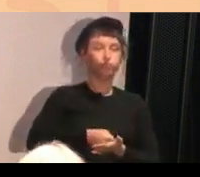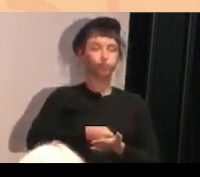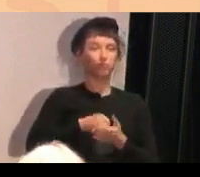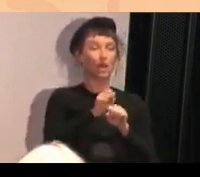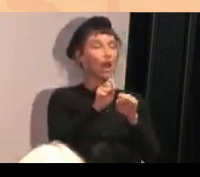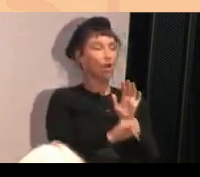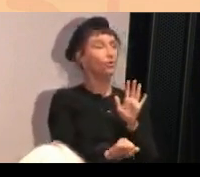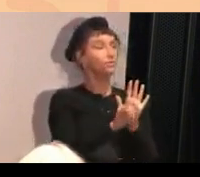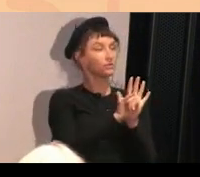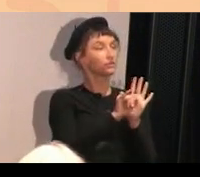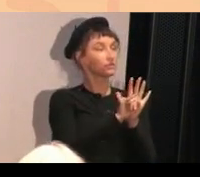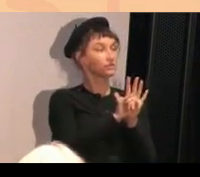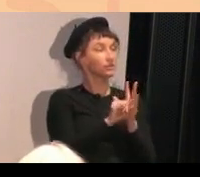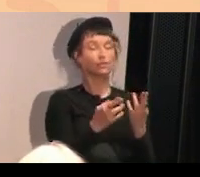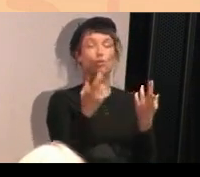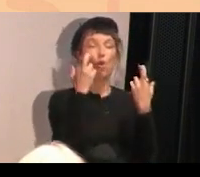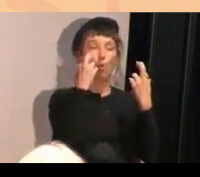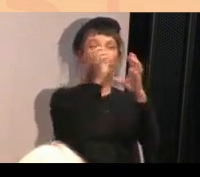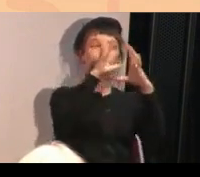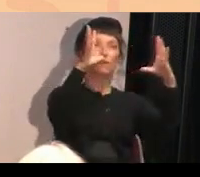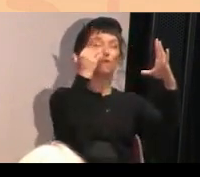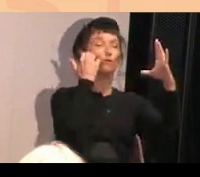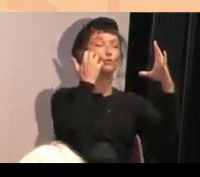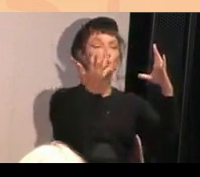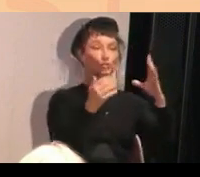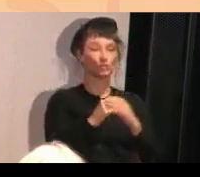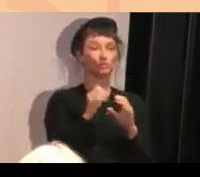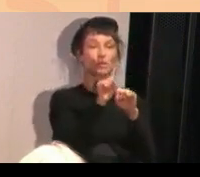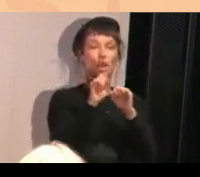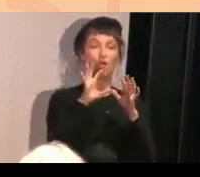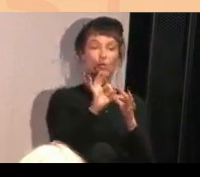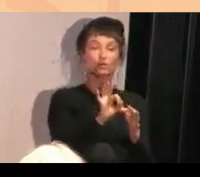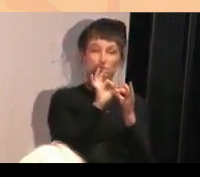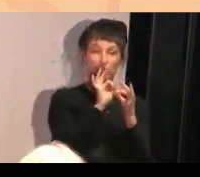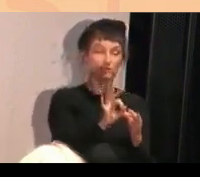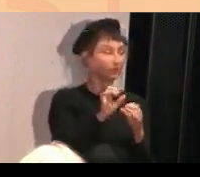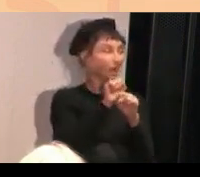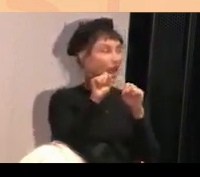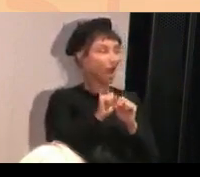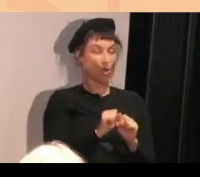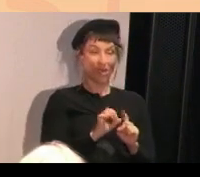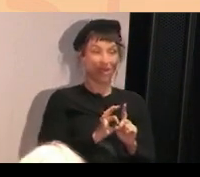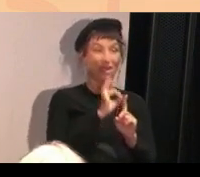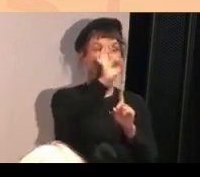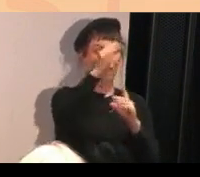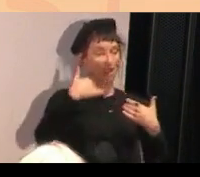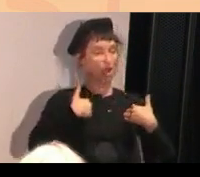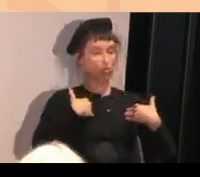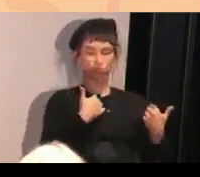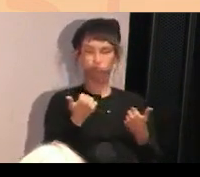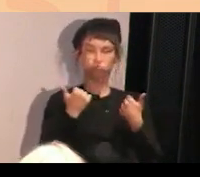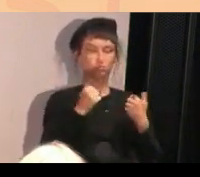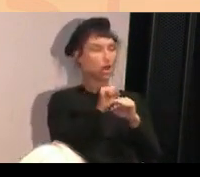identity, our hope, they give us our connection, our healing, our pride, and our well-being